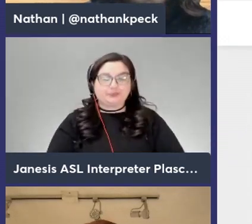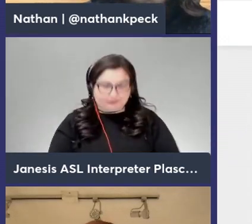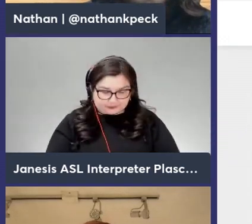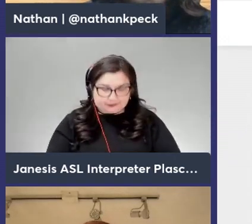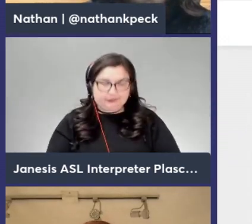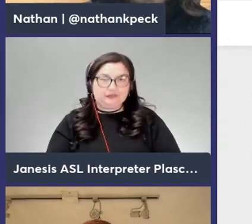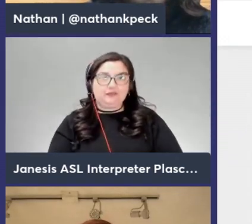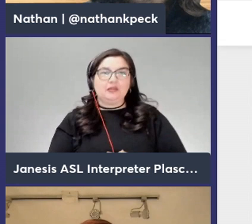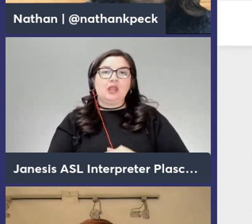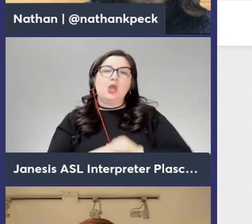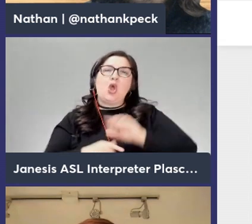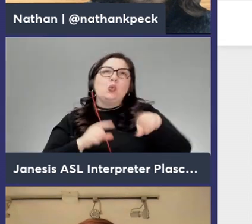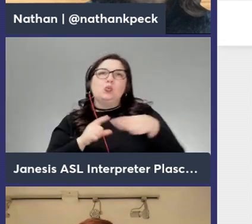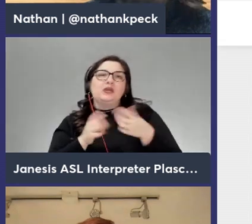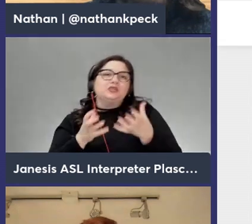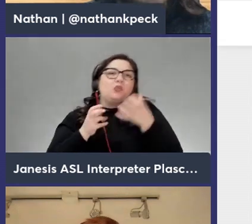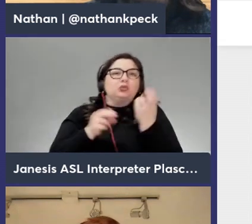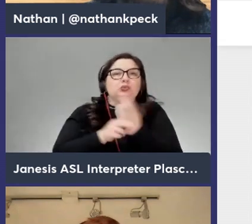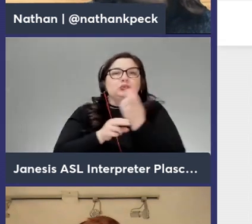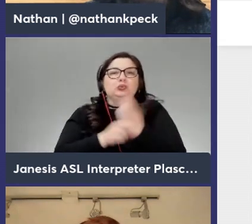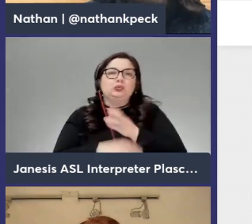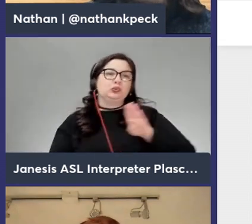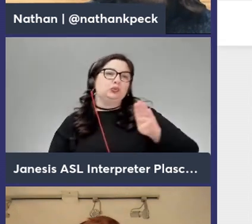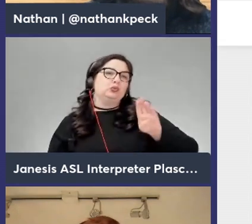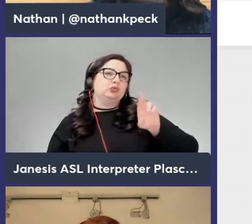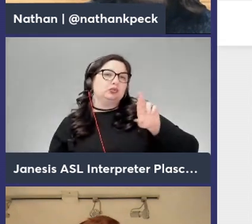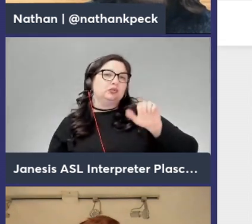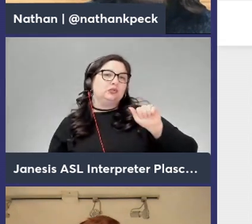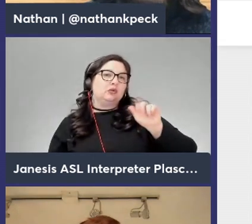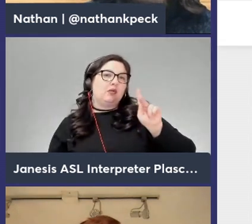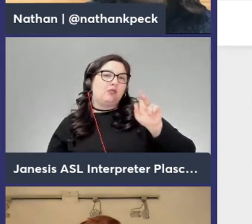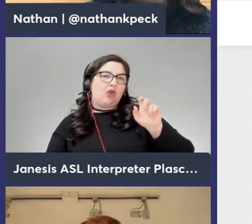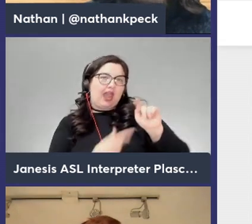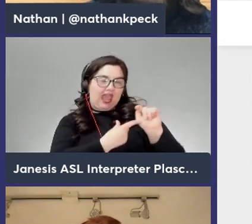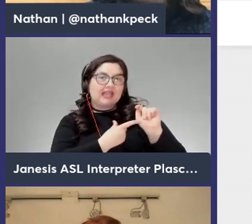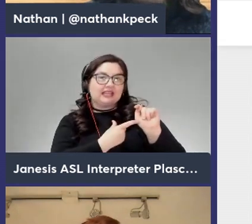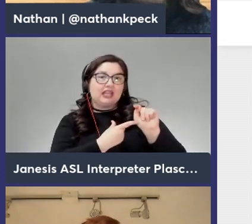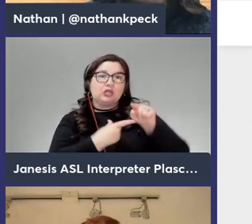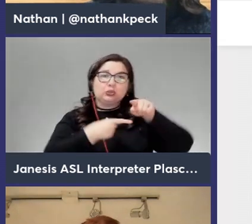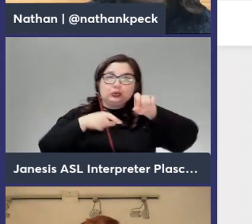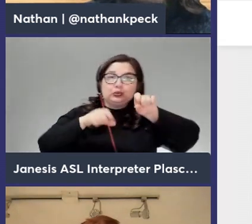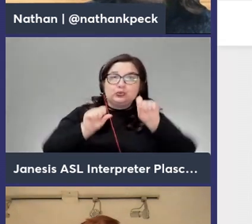when you wanna use Braket, you can... Basically all you need to do